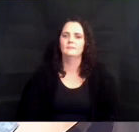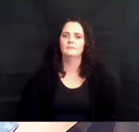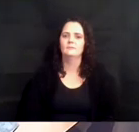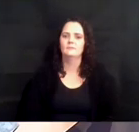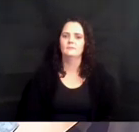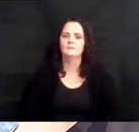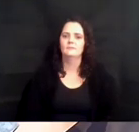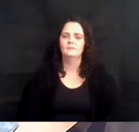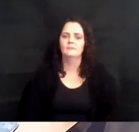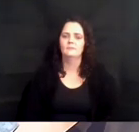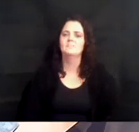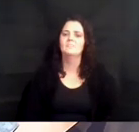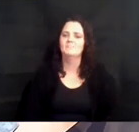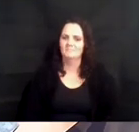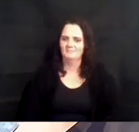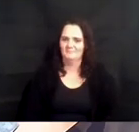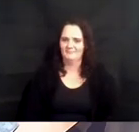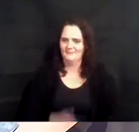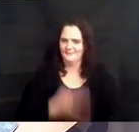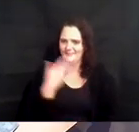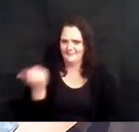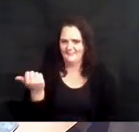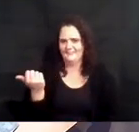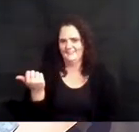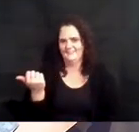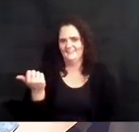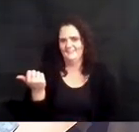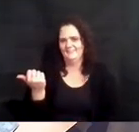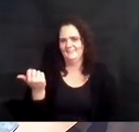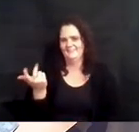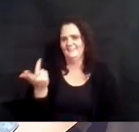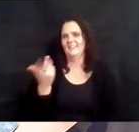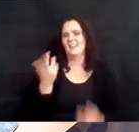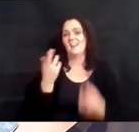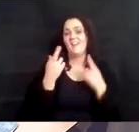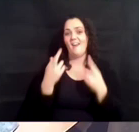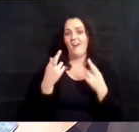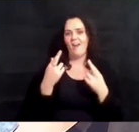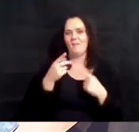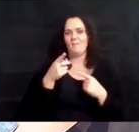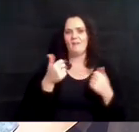Alright, and hopefully, this is only the tip of the iceberg for y'all.